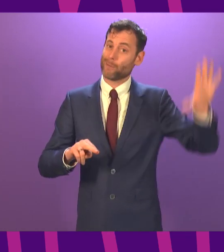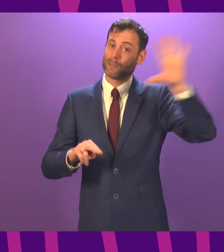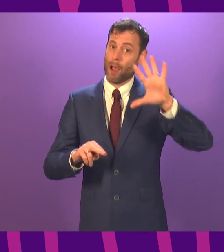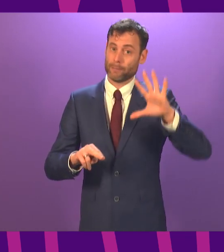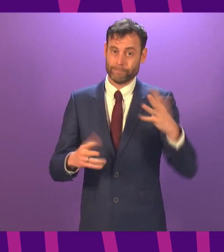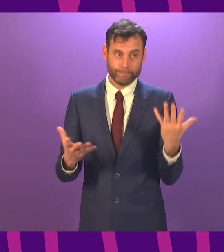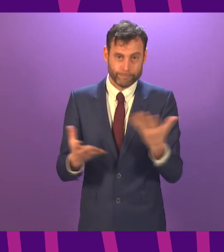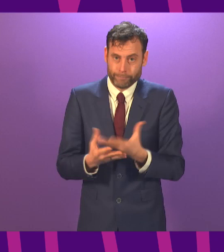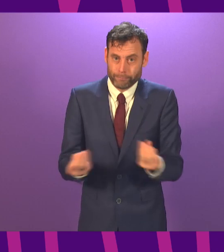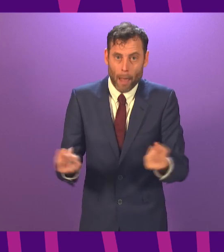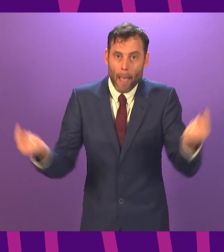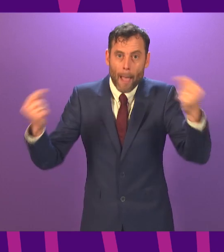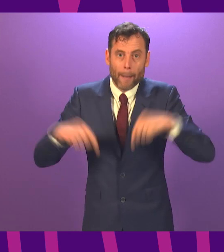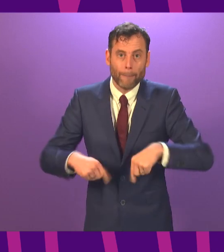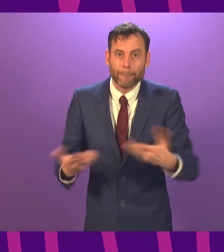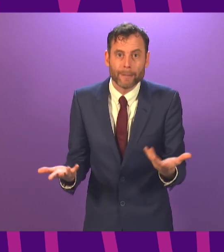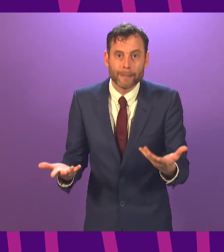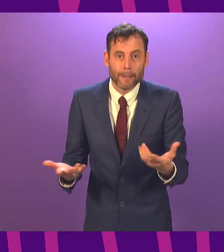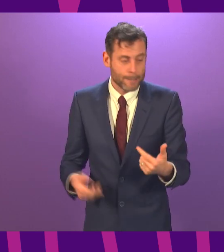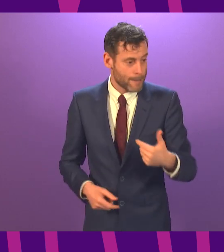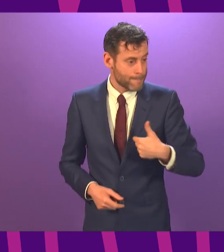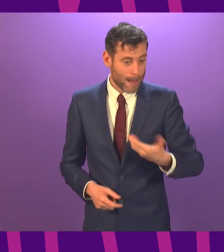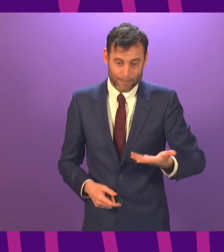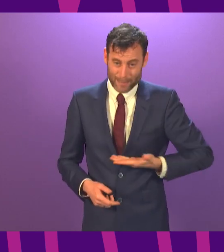My business is bleeding money to the point I'm close to broke and have very little left